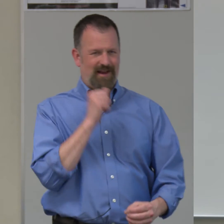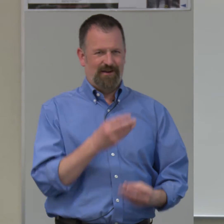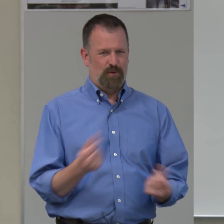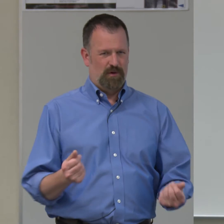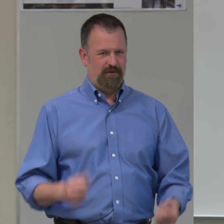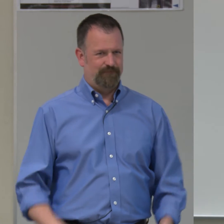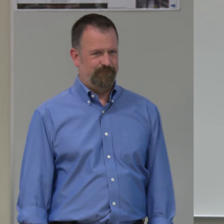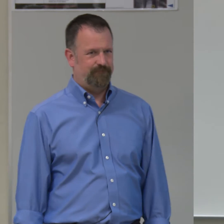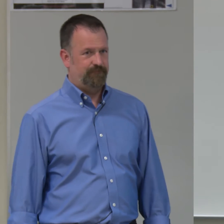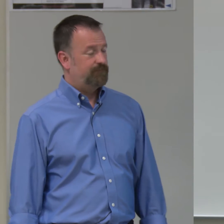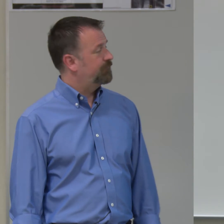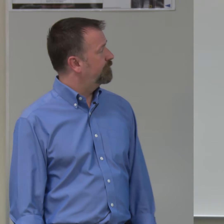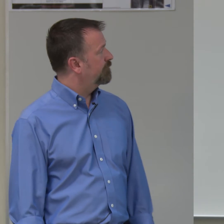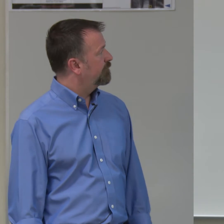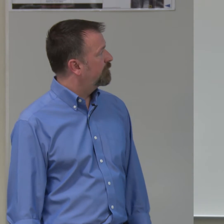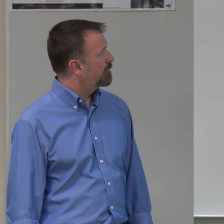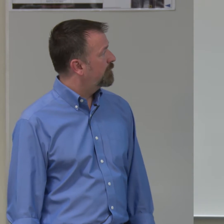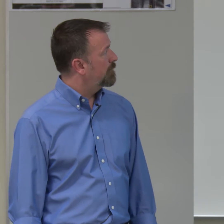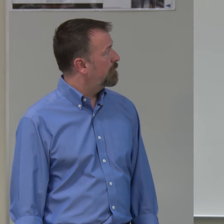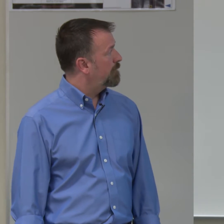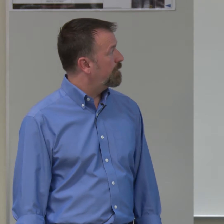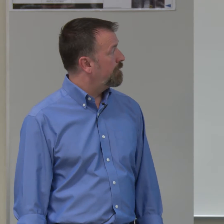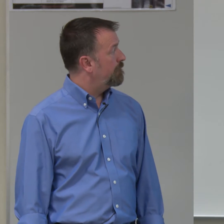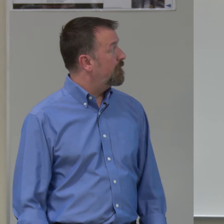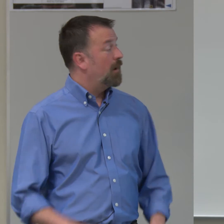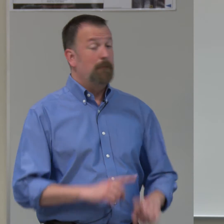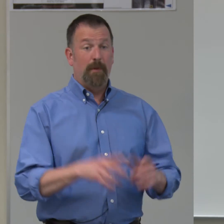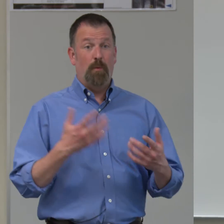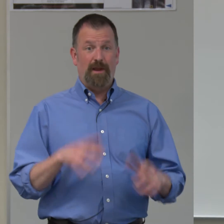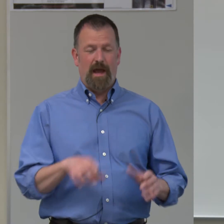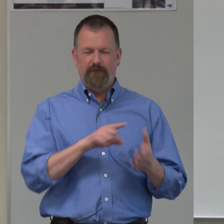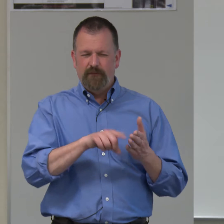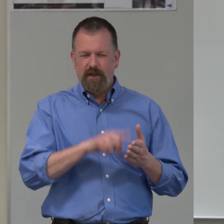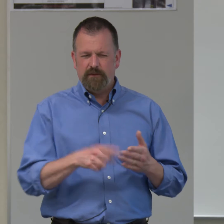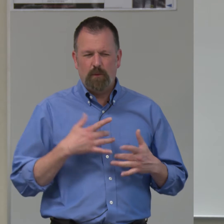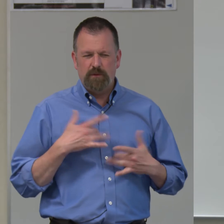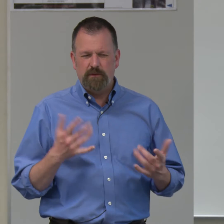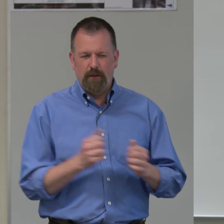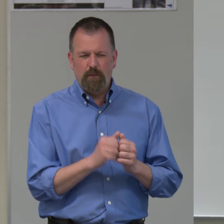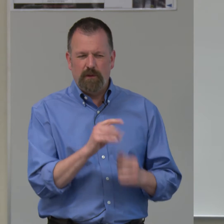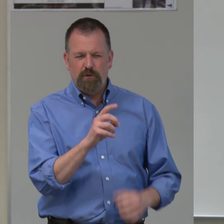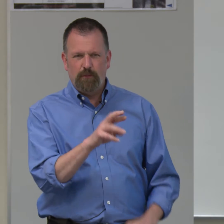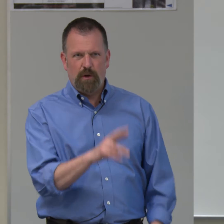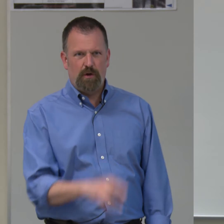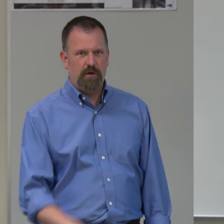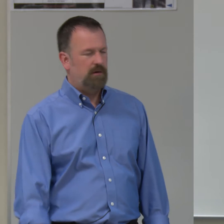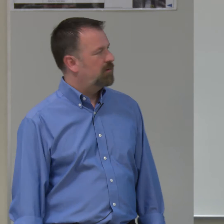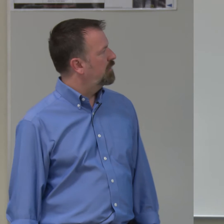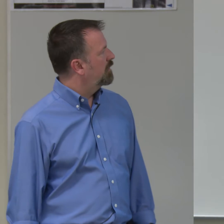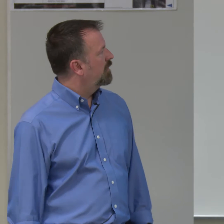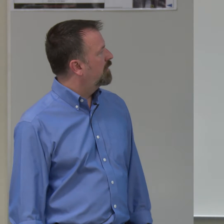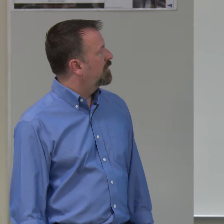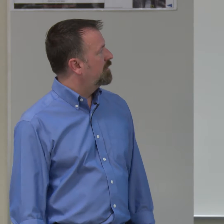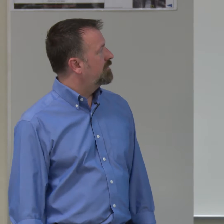but we've looked a lot at what is happening in these tumors, and on the next slide, you can see that...